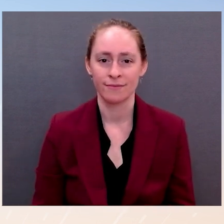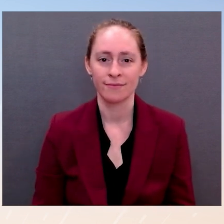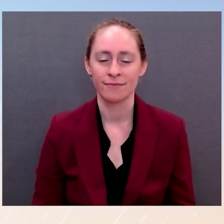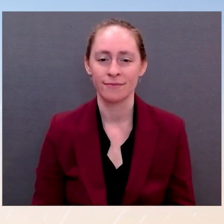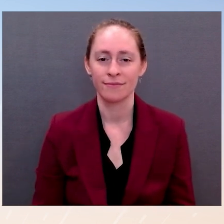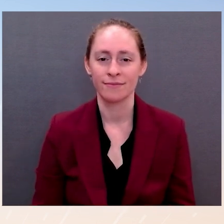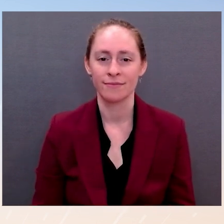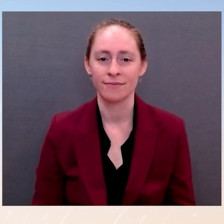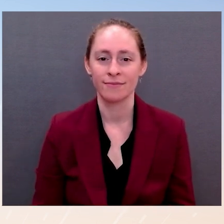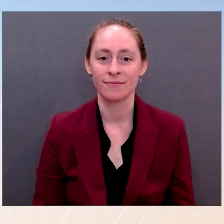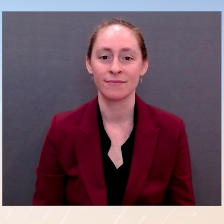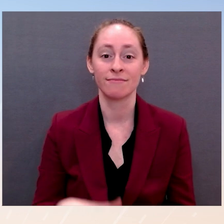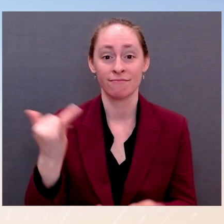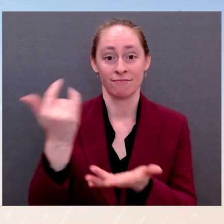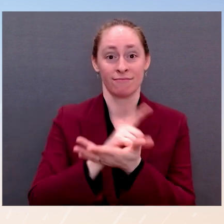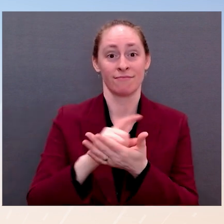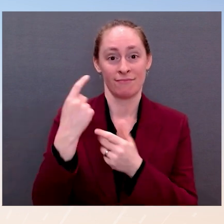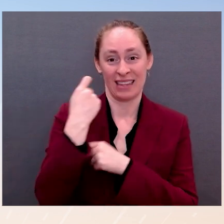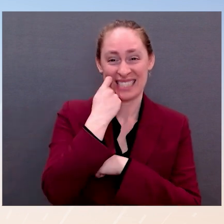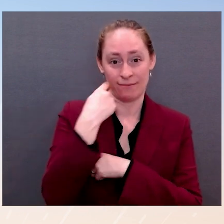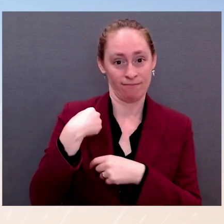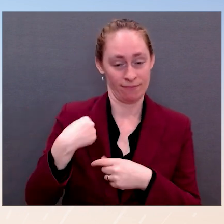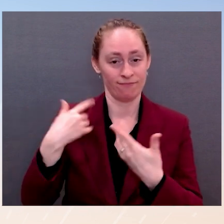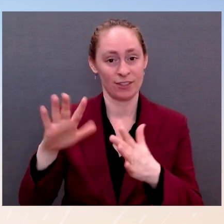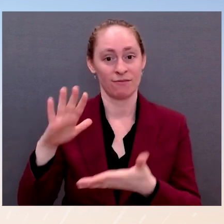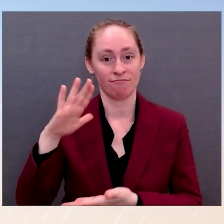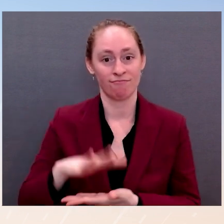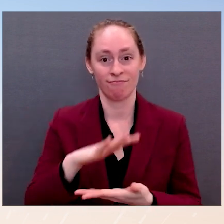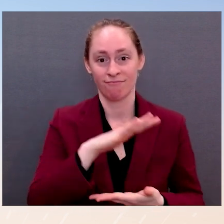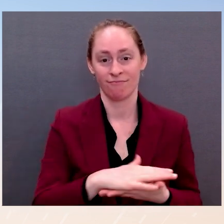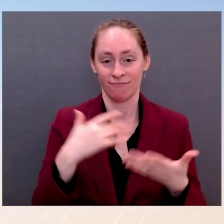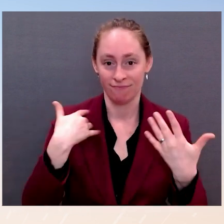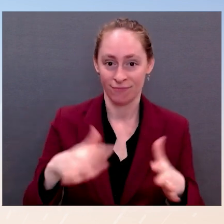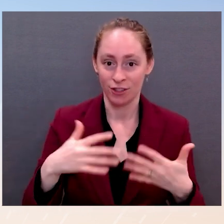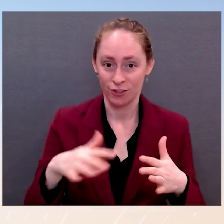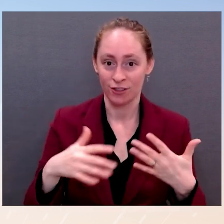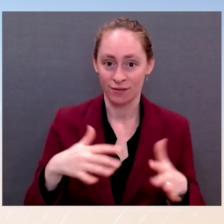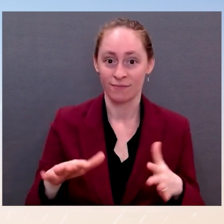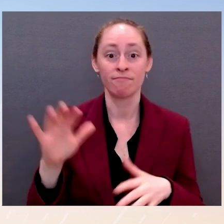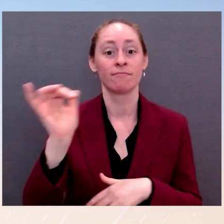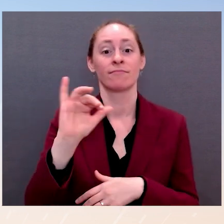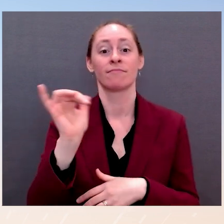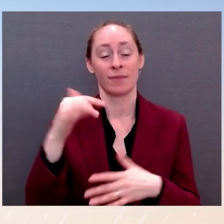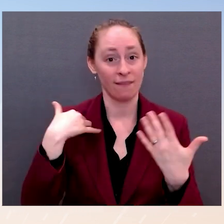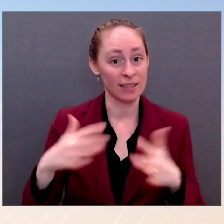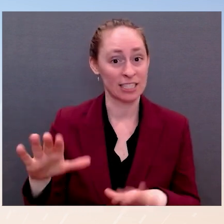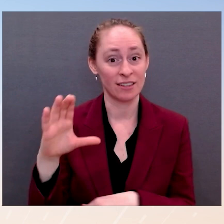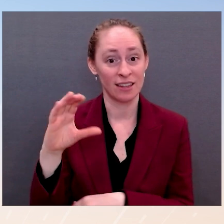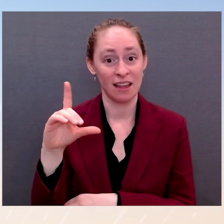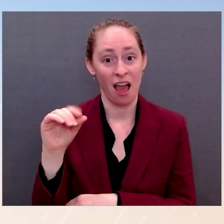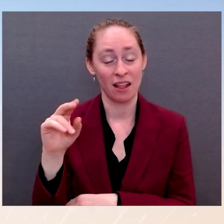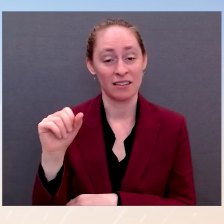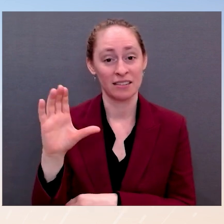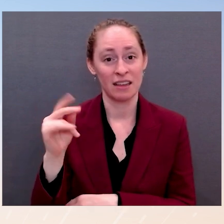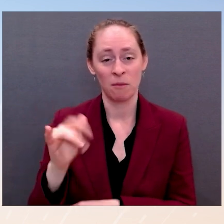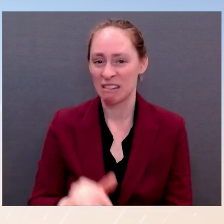So this week I did my mammograms and had a colonoscopy yesterday. And no, it wasn't the most pleasant experience.